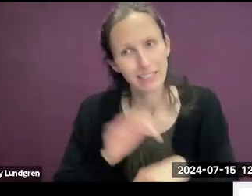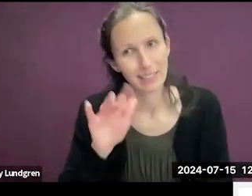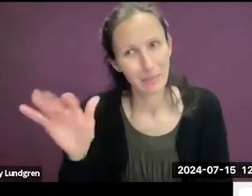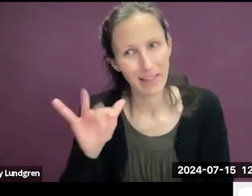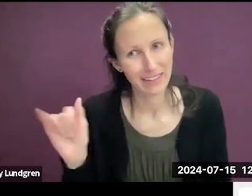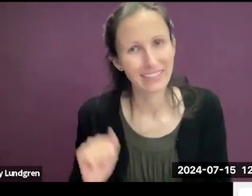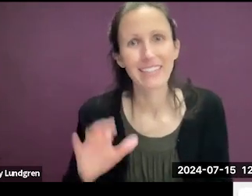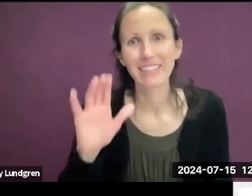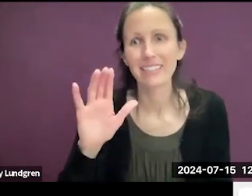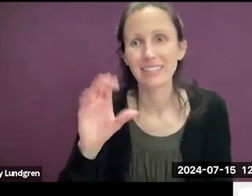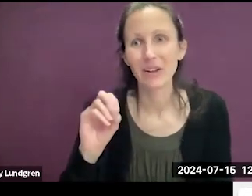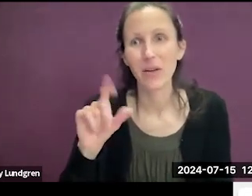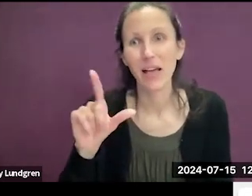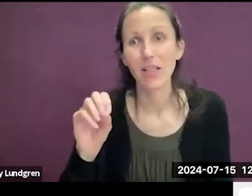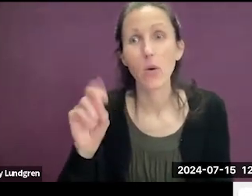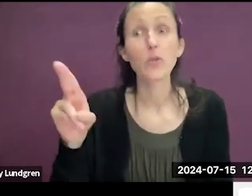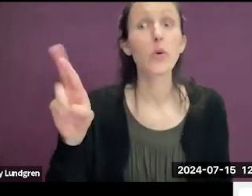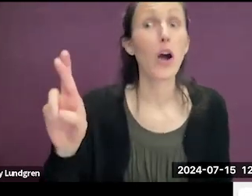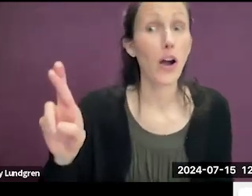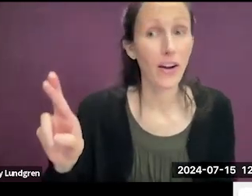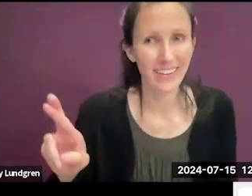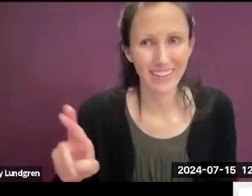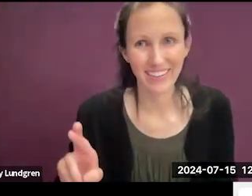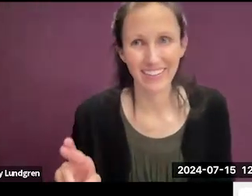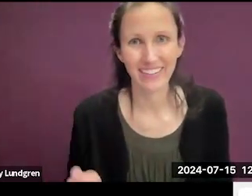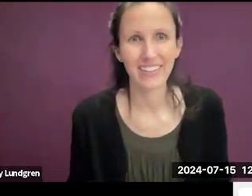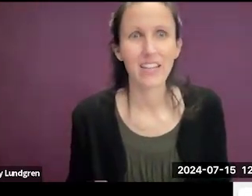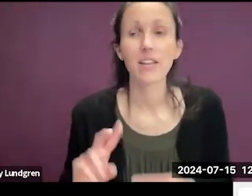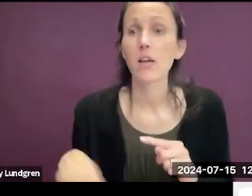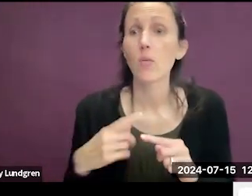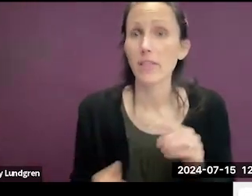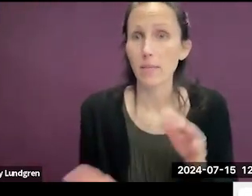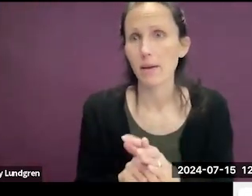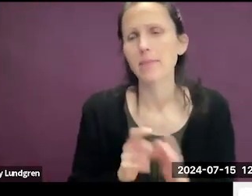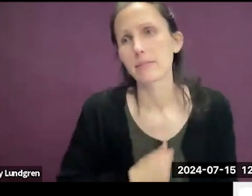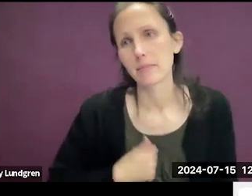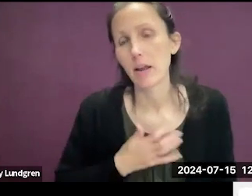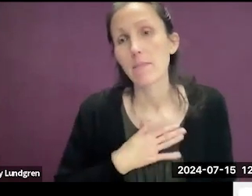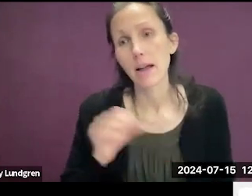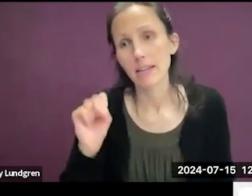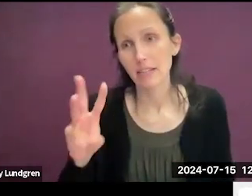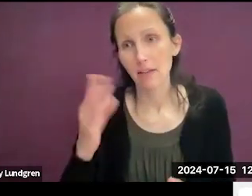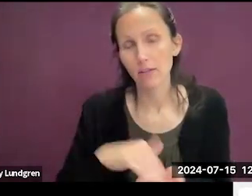C-O-L-O-U-R. When that pops up, I'm sorry, my Software Center always runs really, really slow.